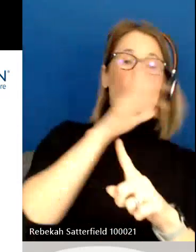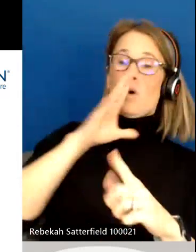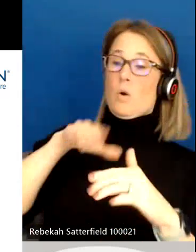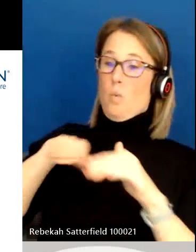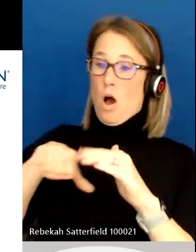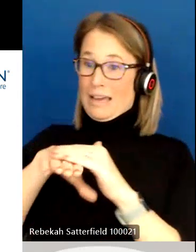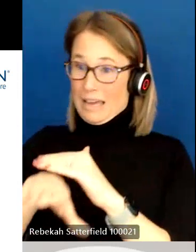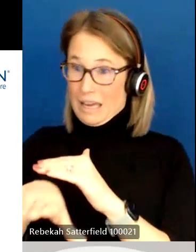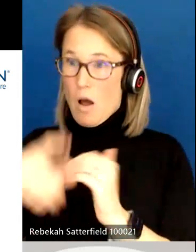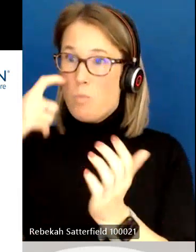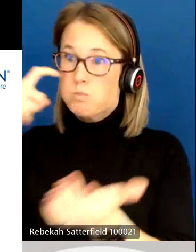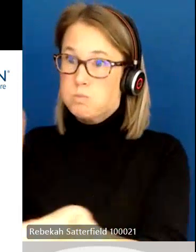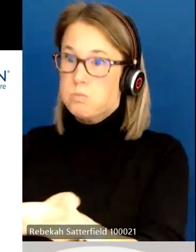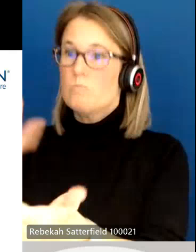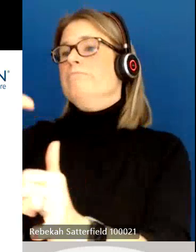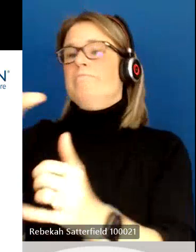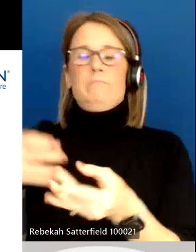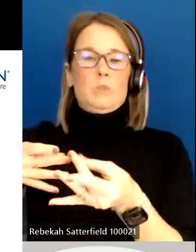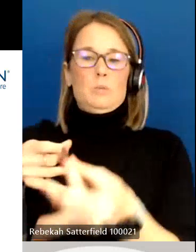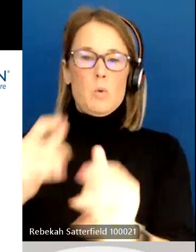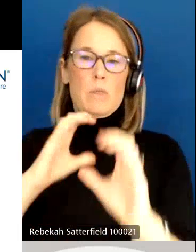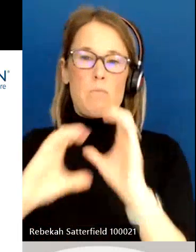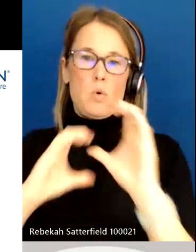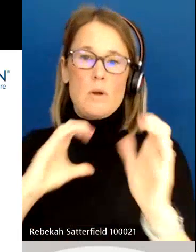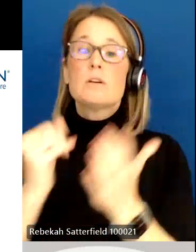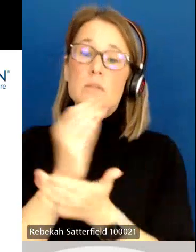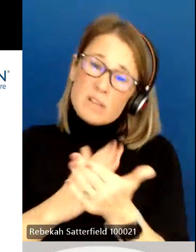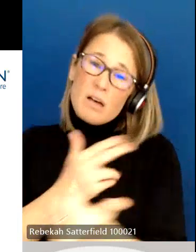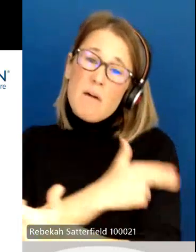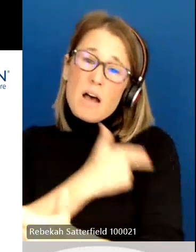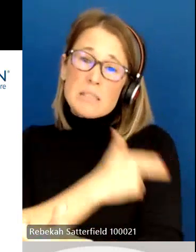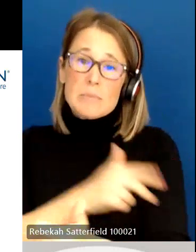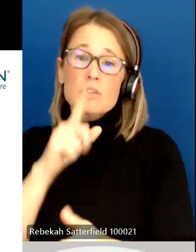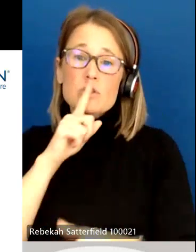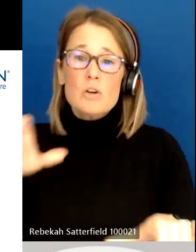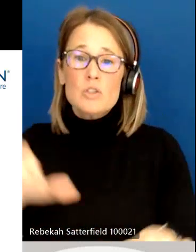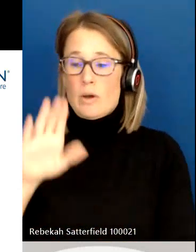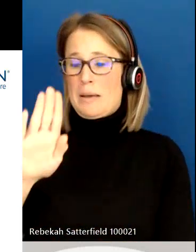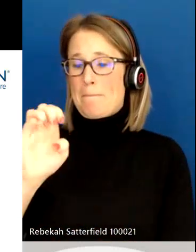able to communicate with the patient some of the hospitals are doing bedside handoff communication